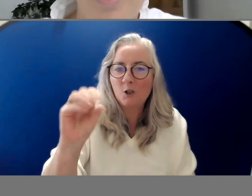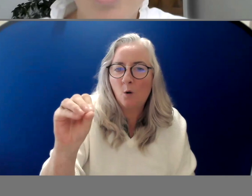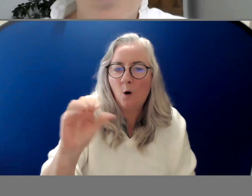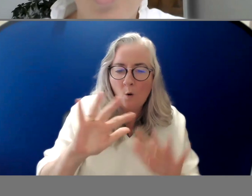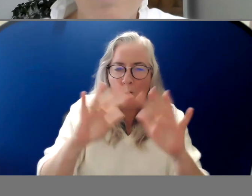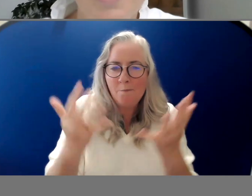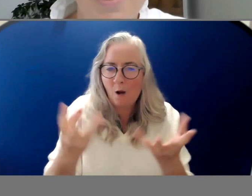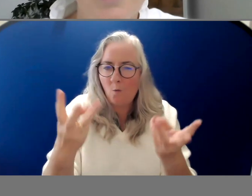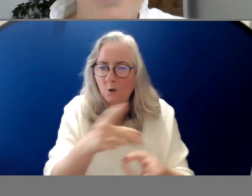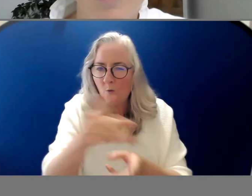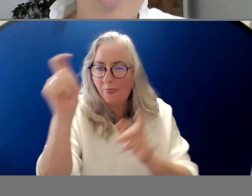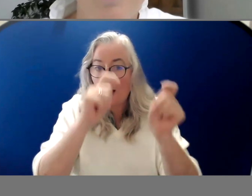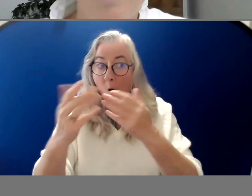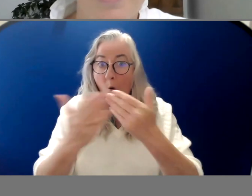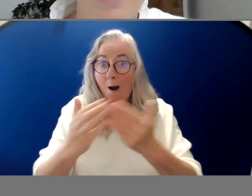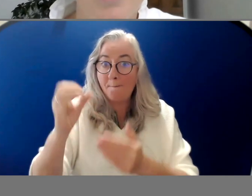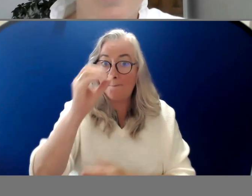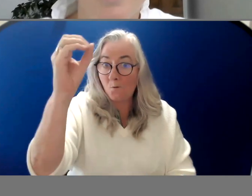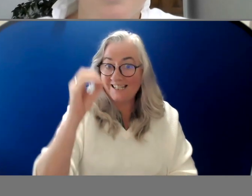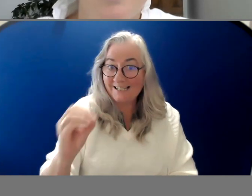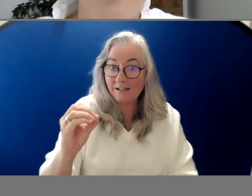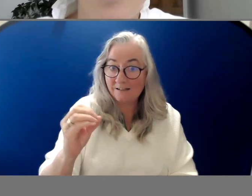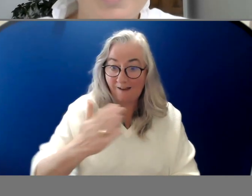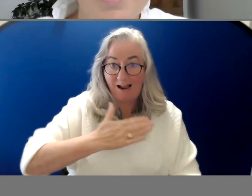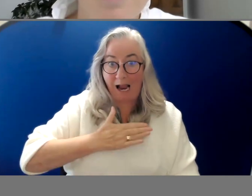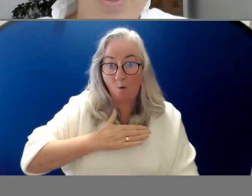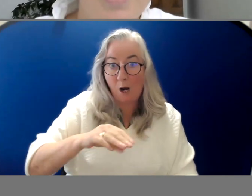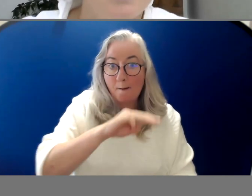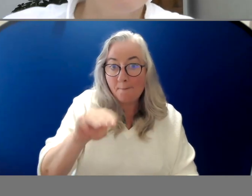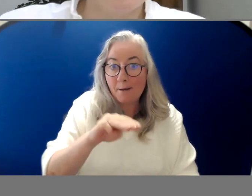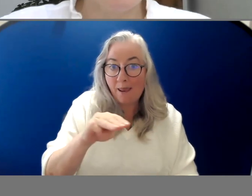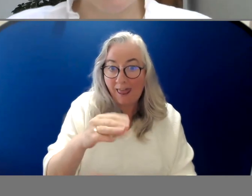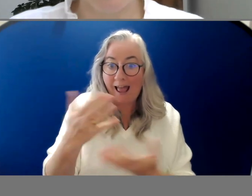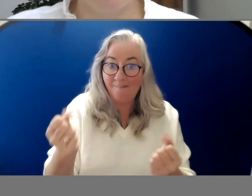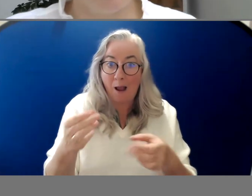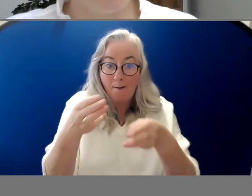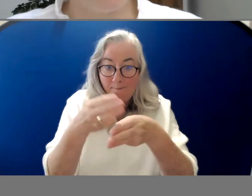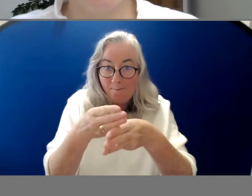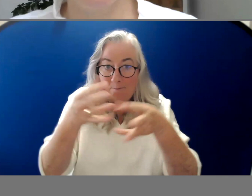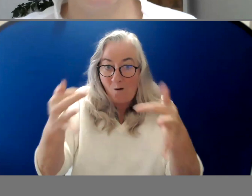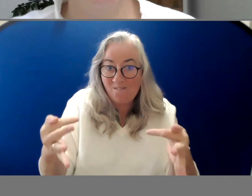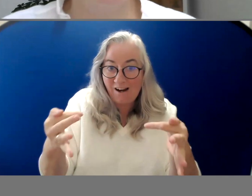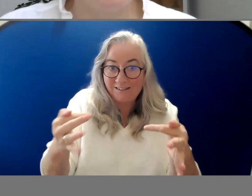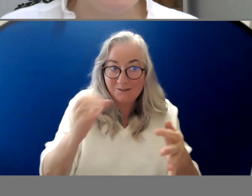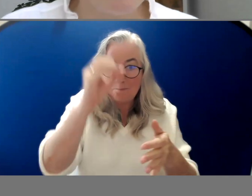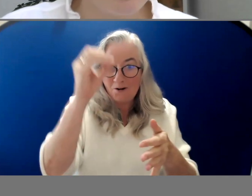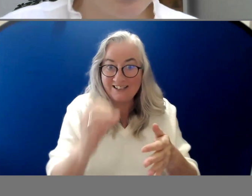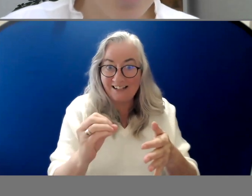about what percentage of our population falls into the bracket of ideal proportions and then put the